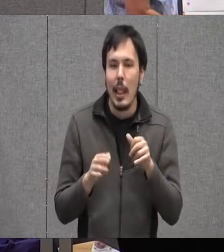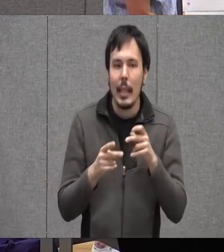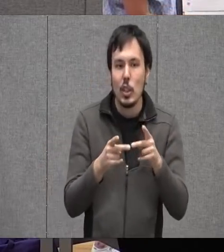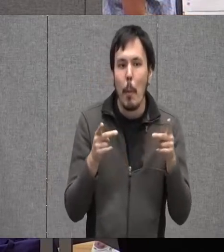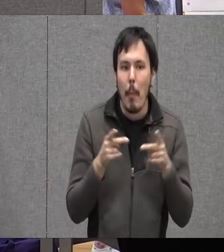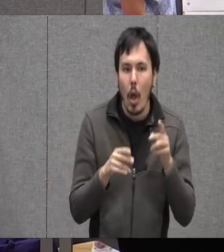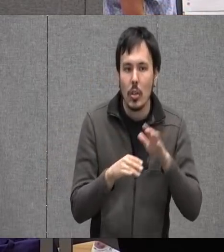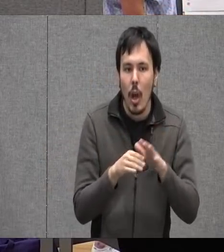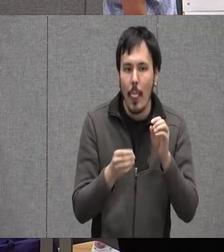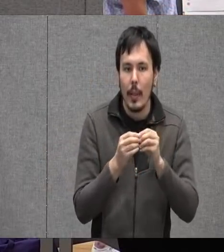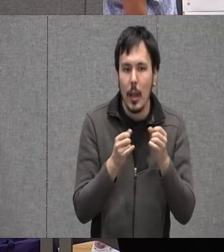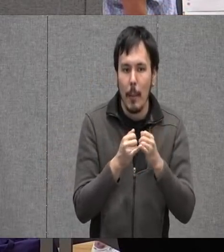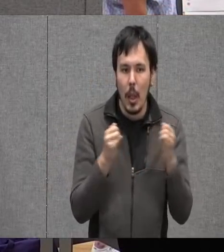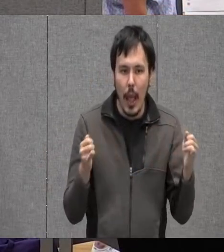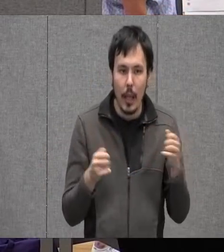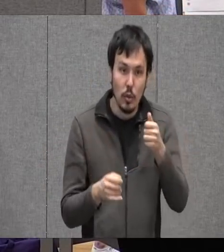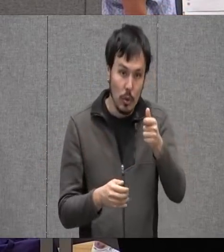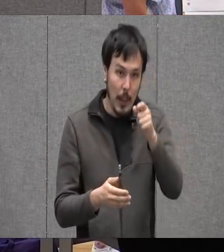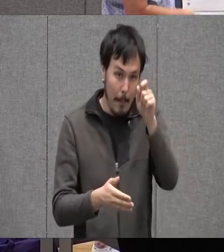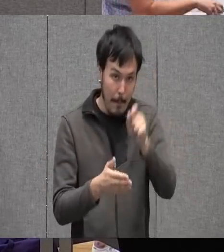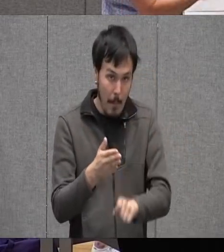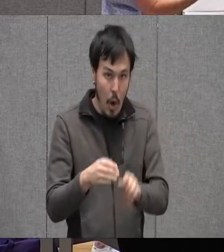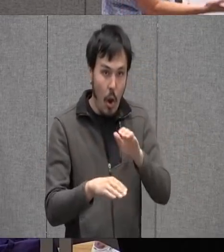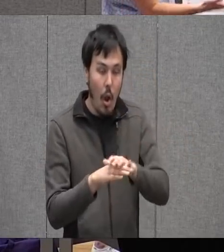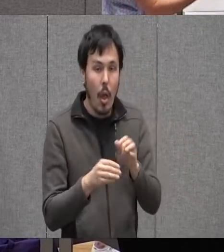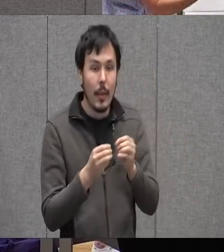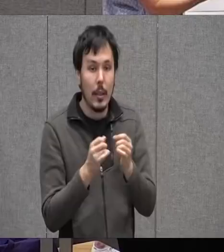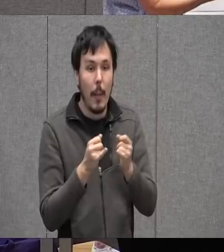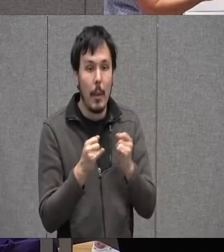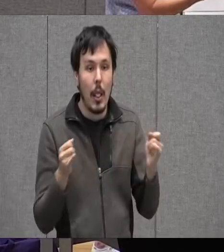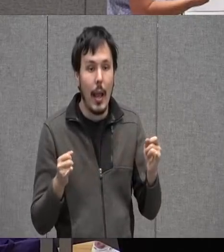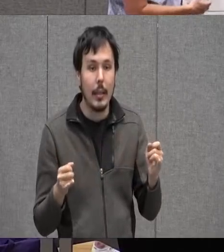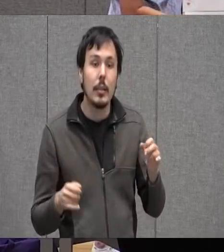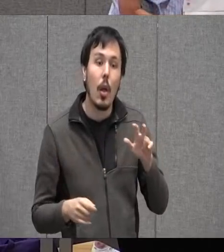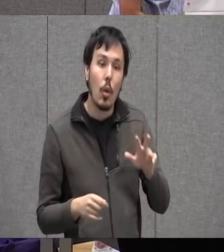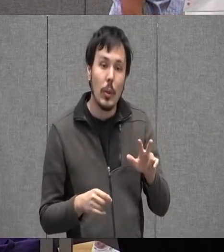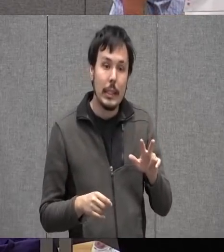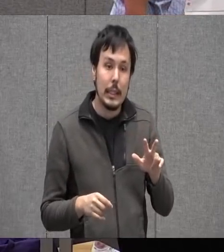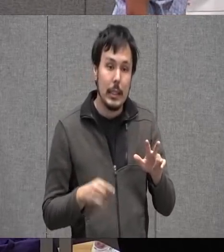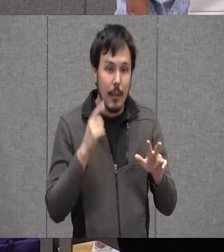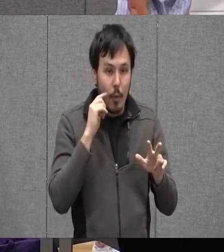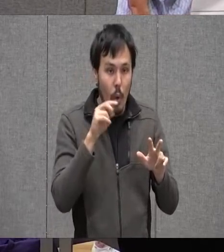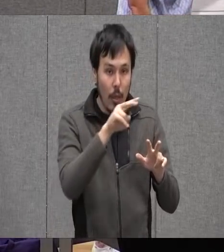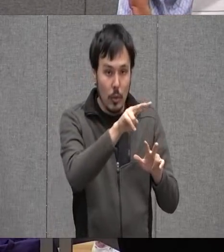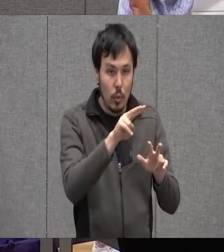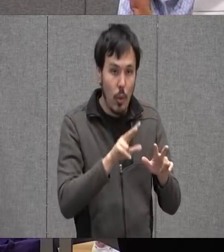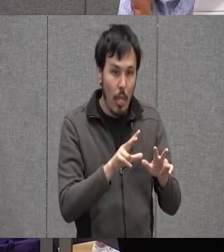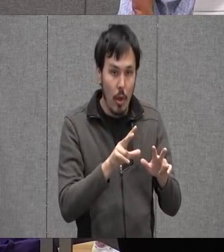"Mark that amount on the number line, "three and five spaces." Three for the 2/3, five for the 2/5.